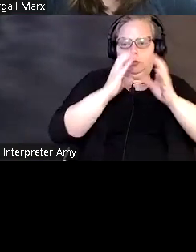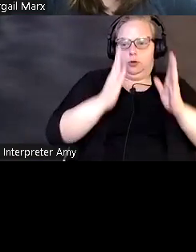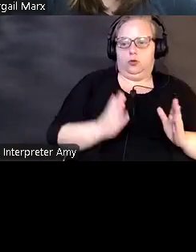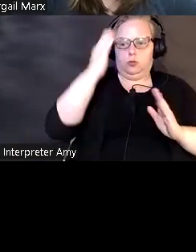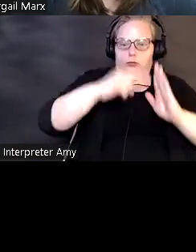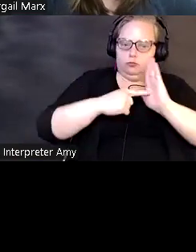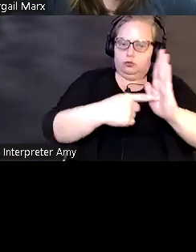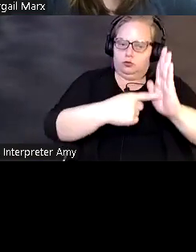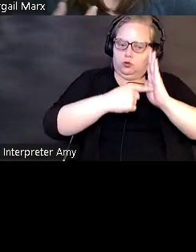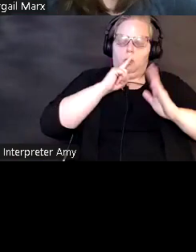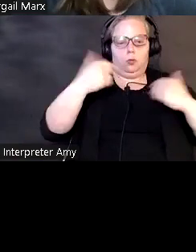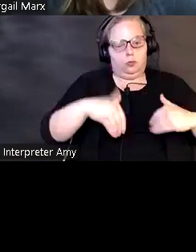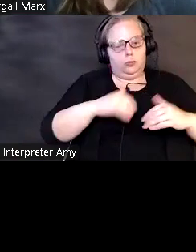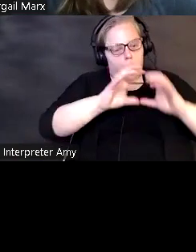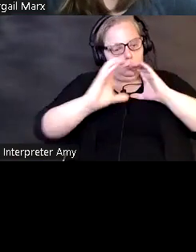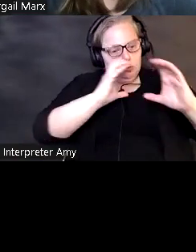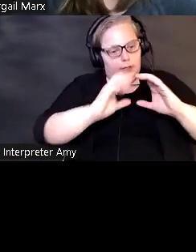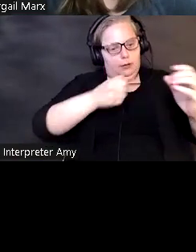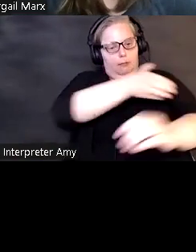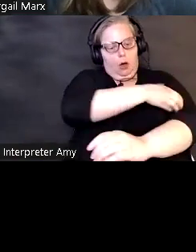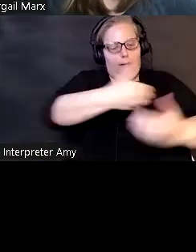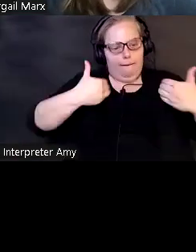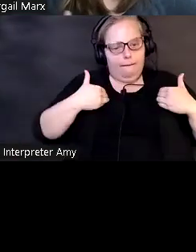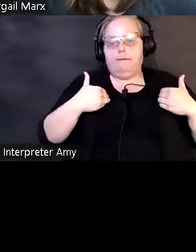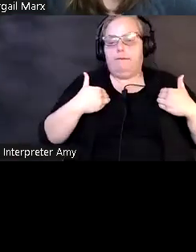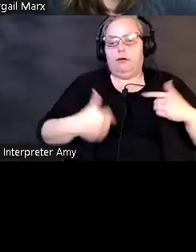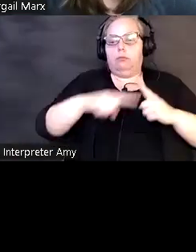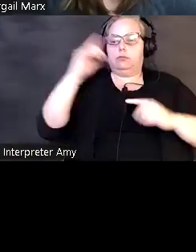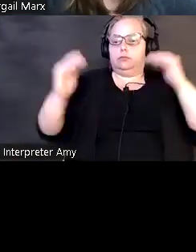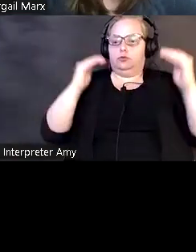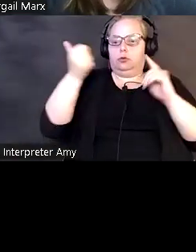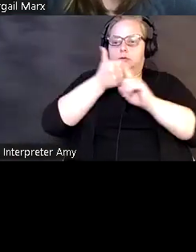what they're communicating, but then also for those adults to respect that they have something